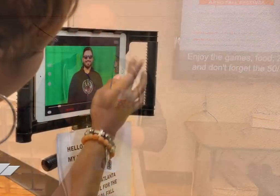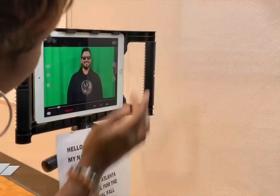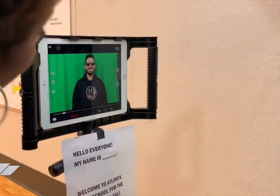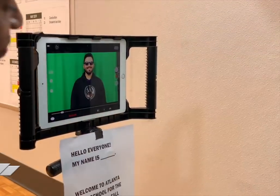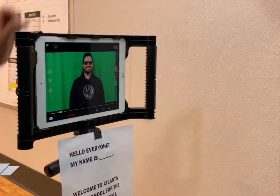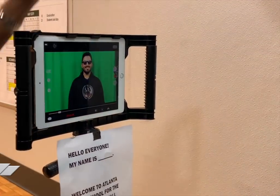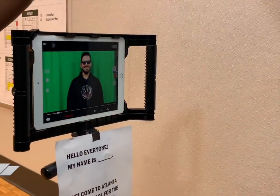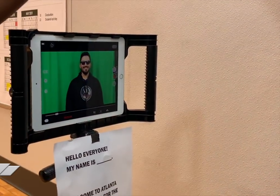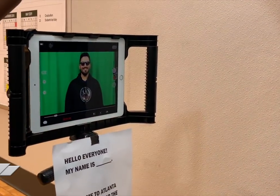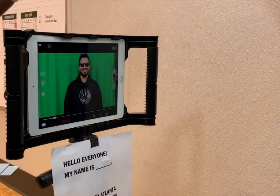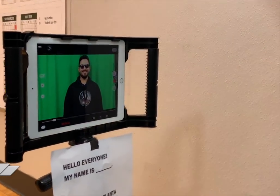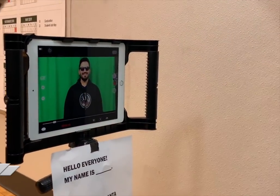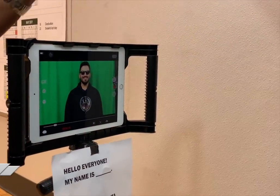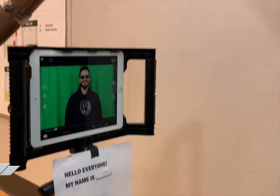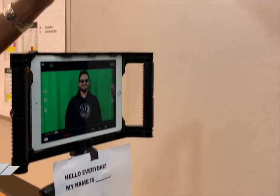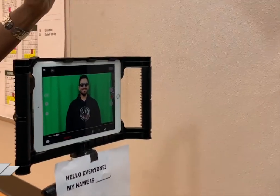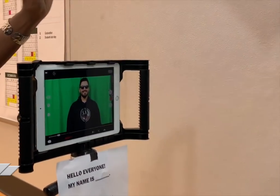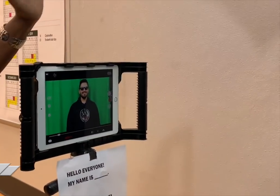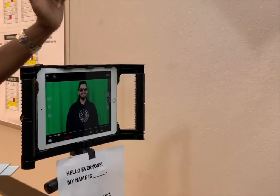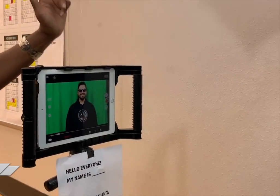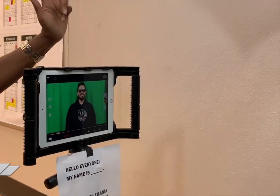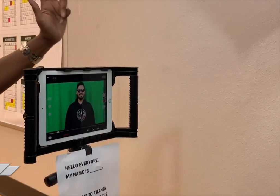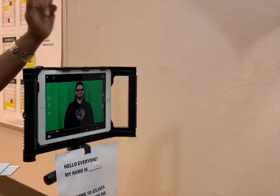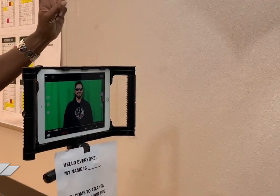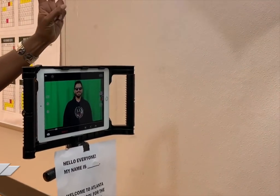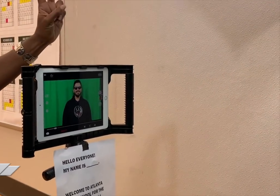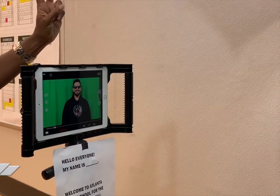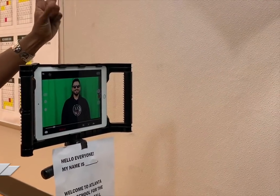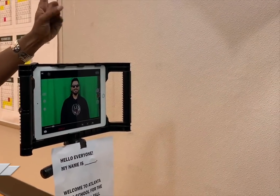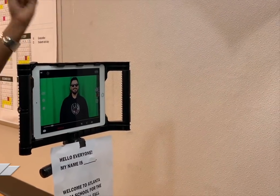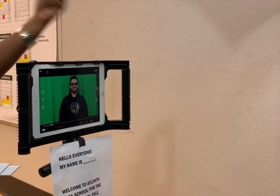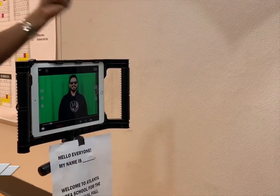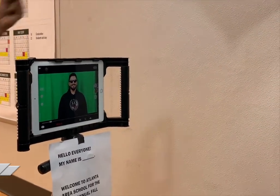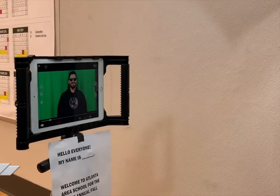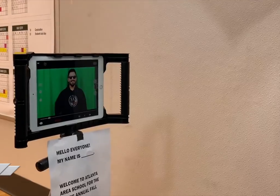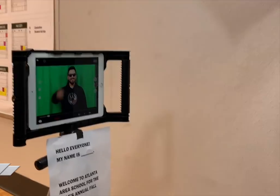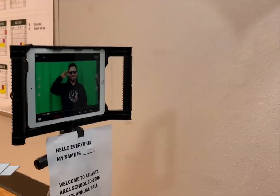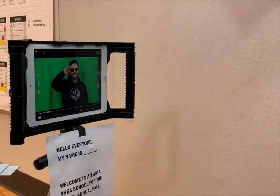Sign1News set up a mock studio so people could try out their news reporting skills.